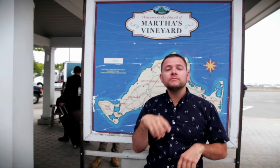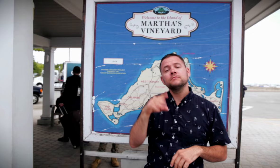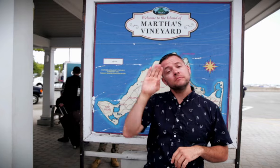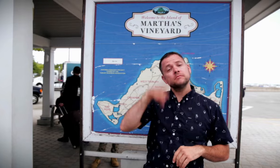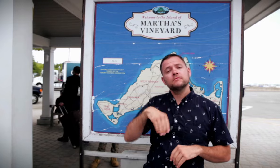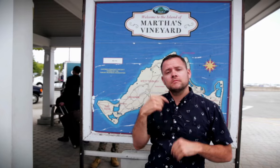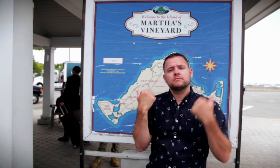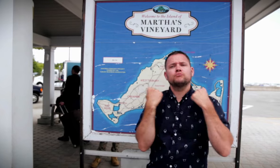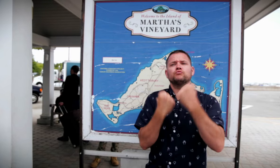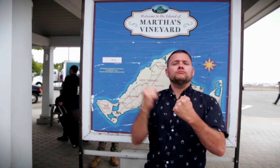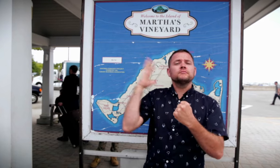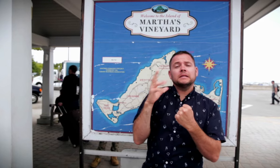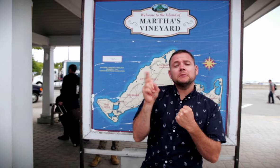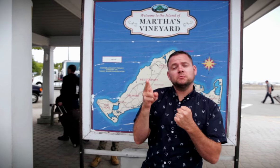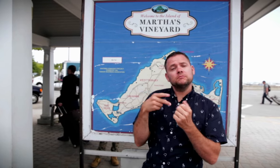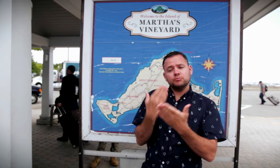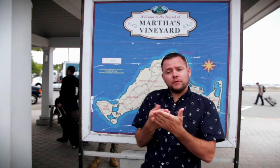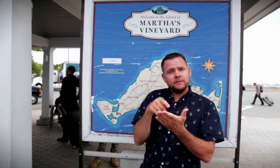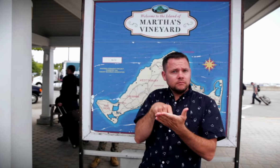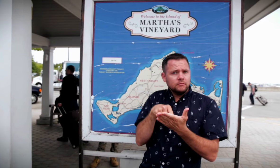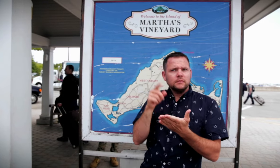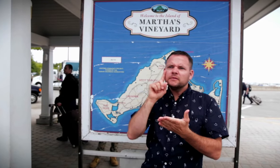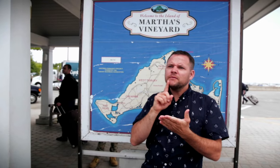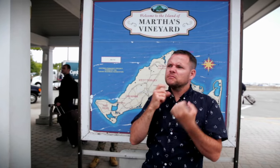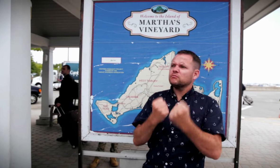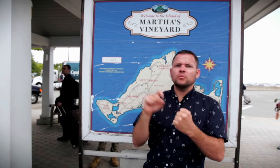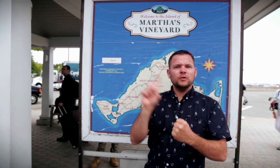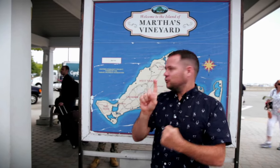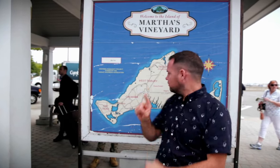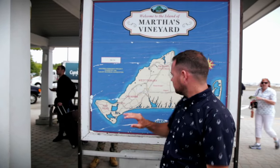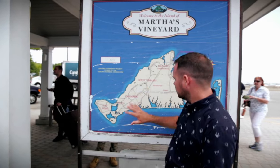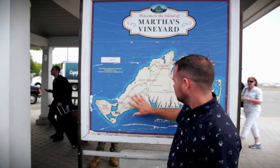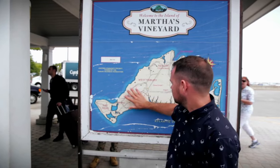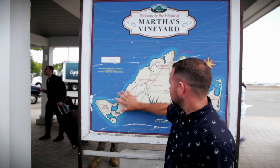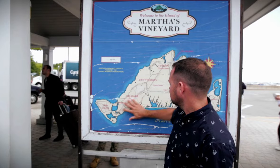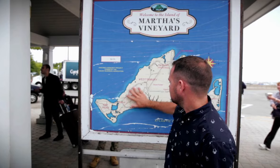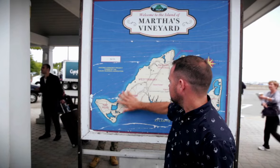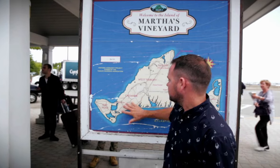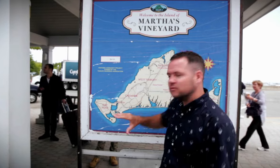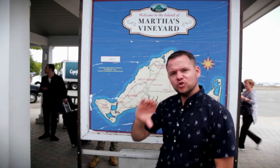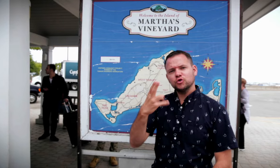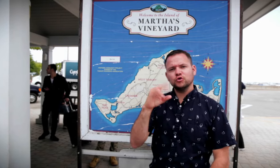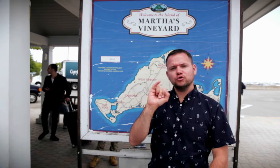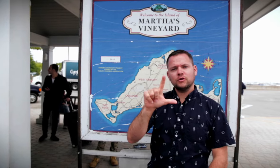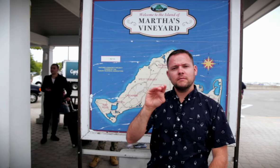Historical records show the deaf community was largest near the west end of the island.